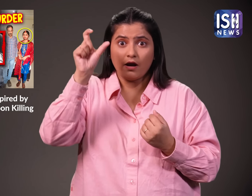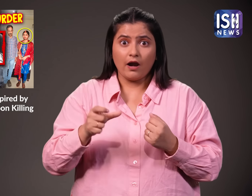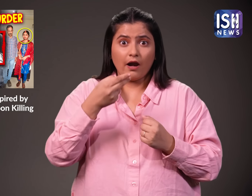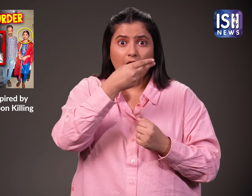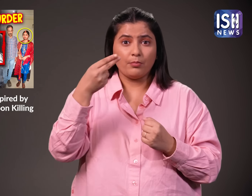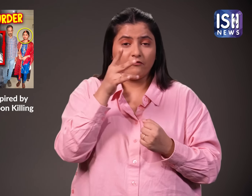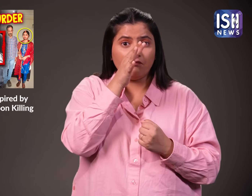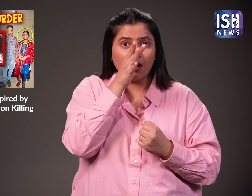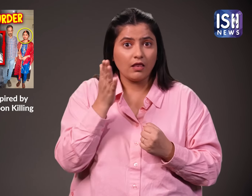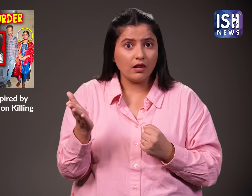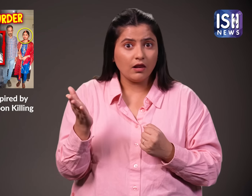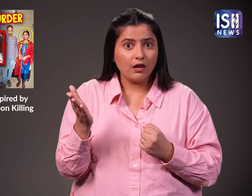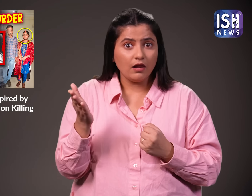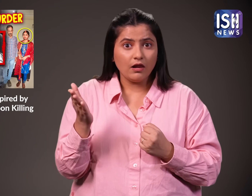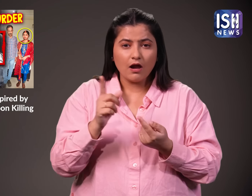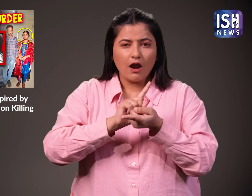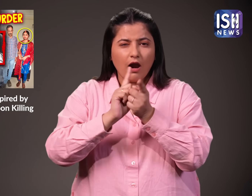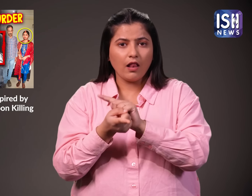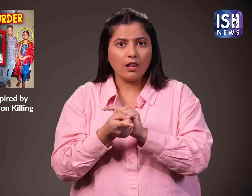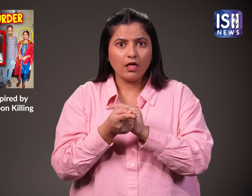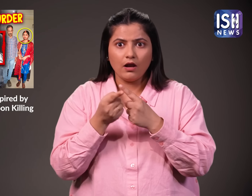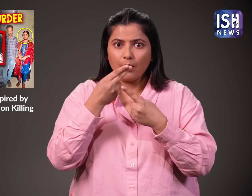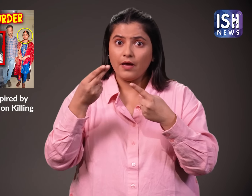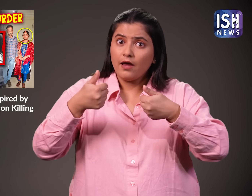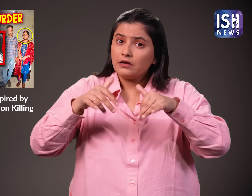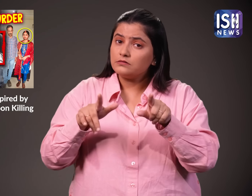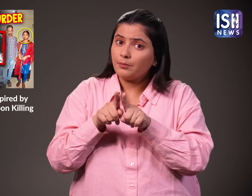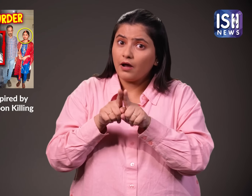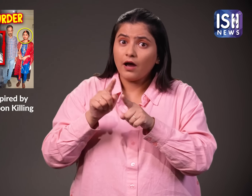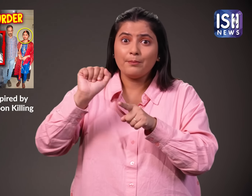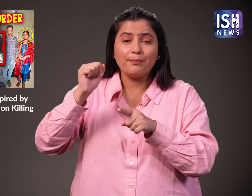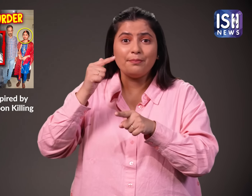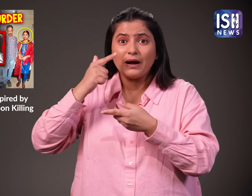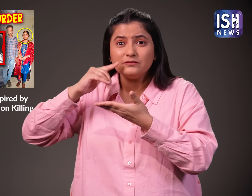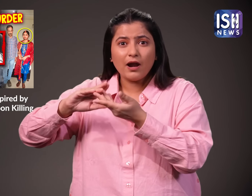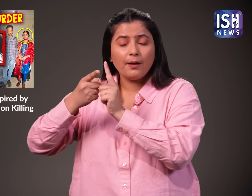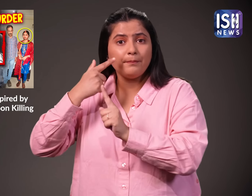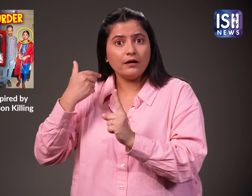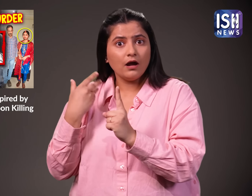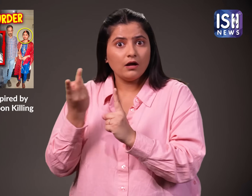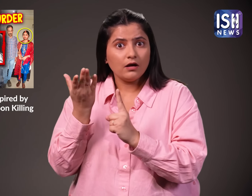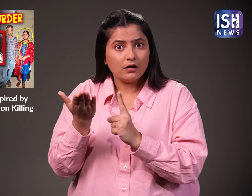She assumed a fake identity, changed her name and Aadhaar card, and her husband did the same, posing as her brother.